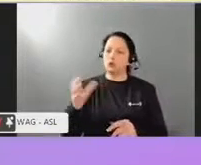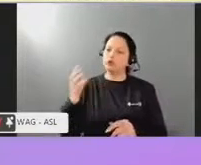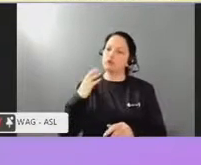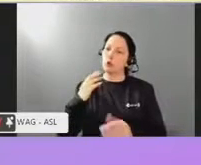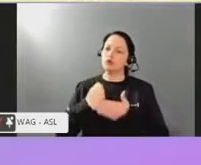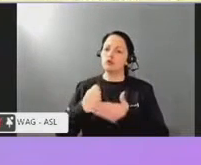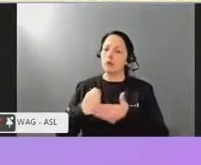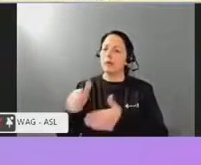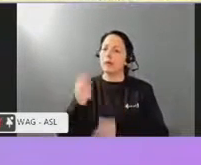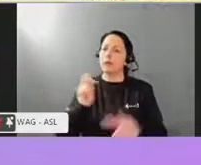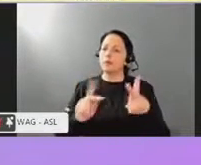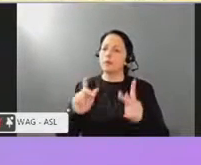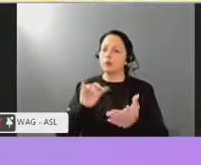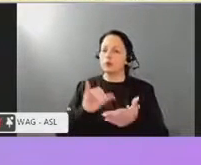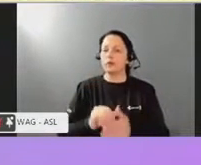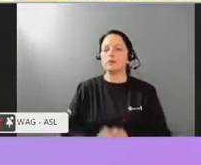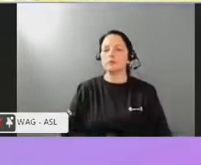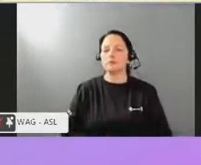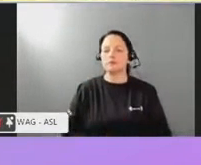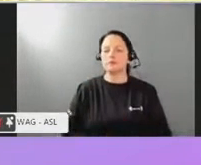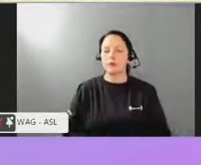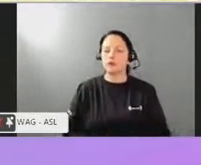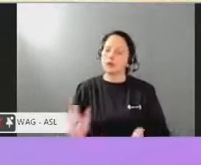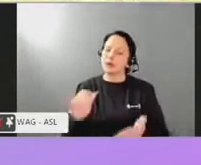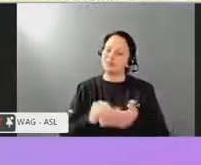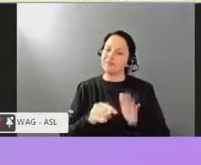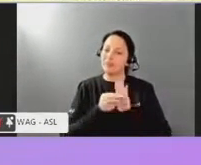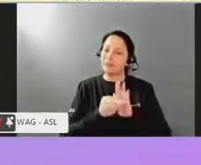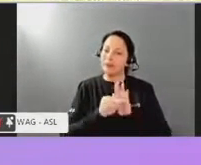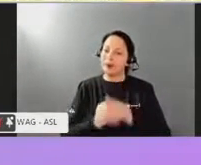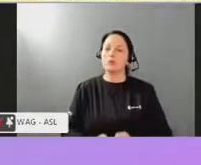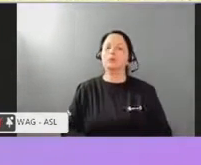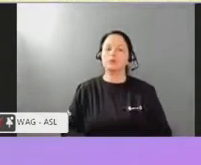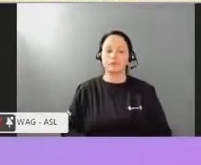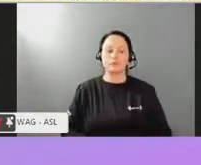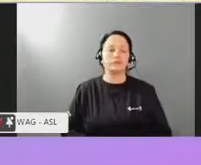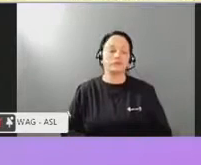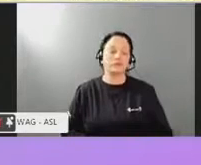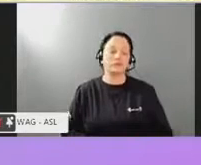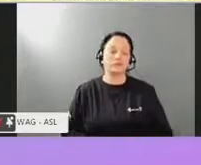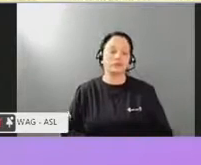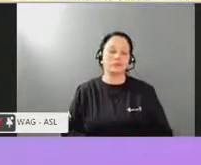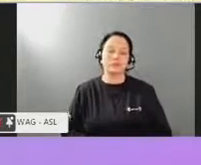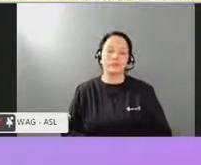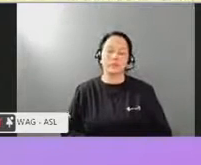related to inclusion, accessibility, and people will come to you and you coach other people to do these